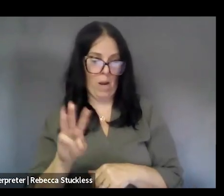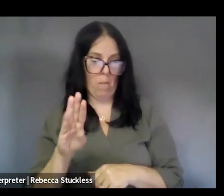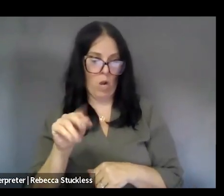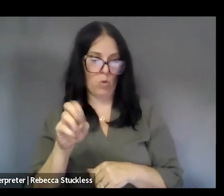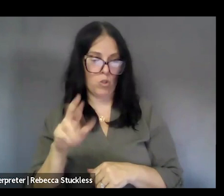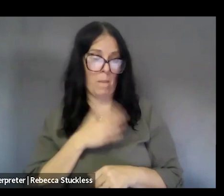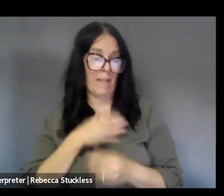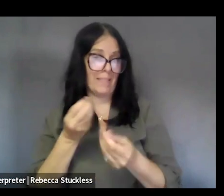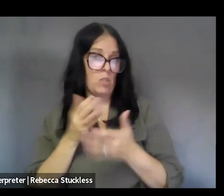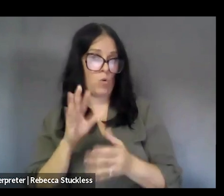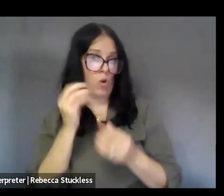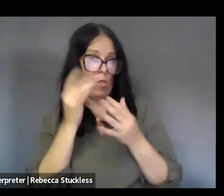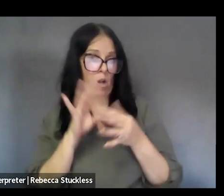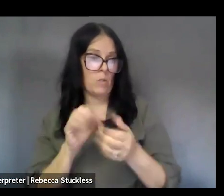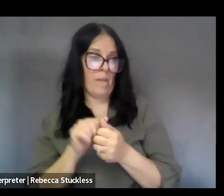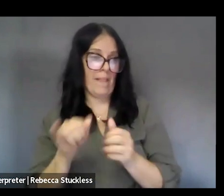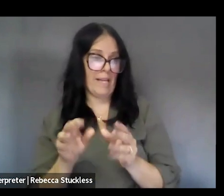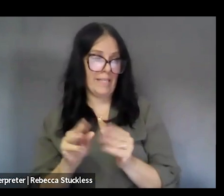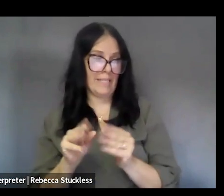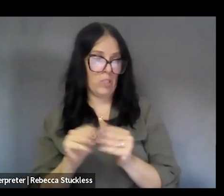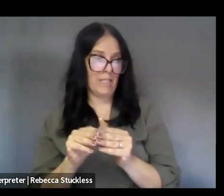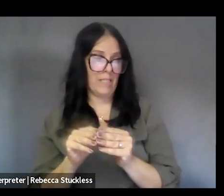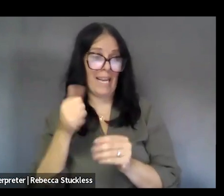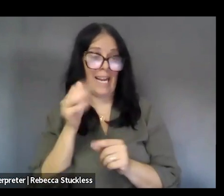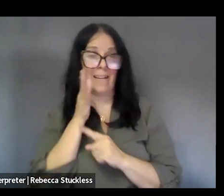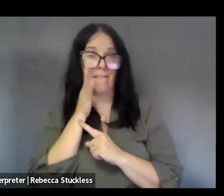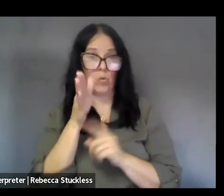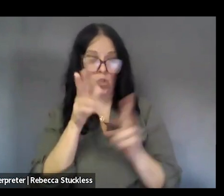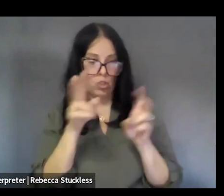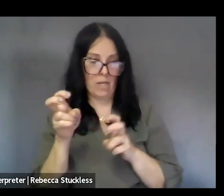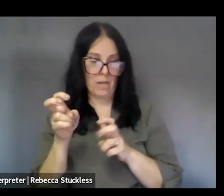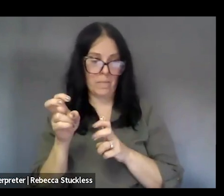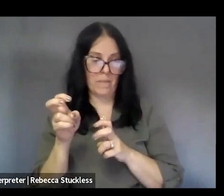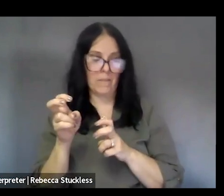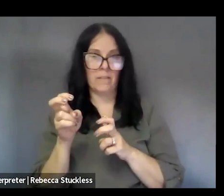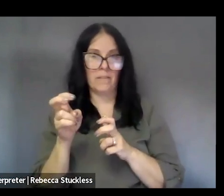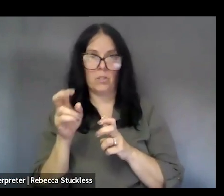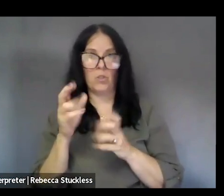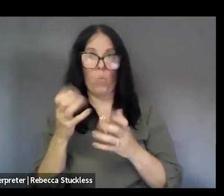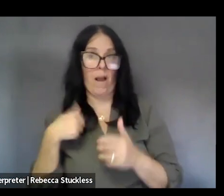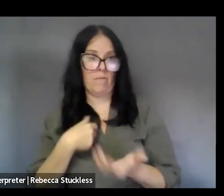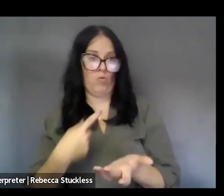your thoughts on the series and if there are any future topics that you would like us to cover. I'd